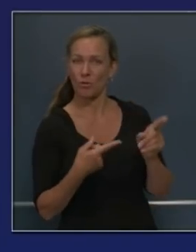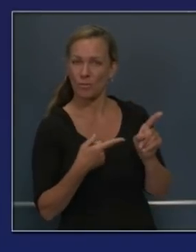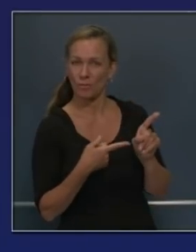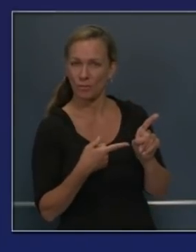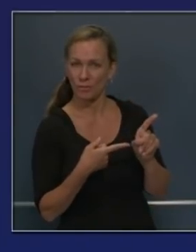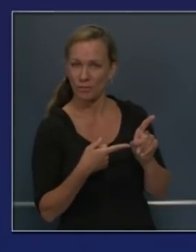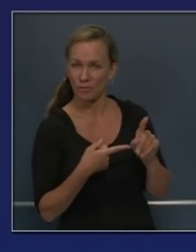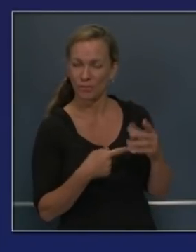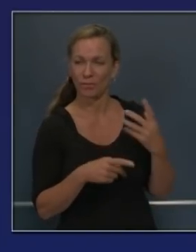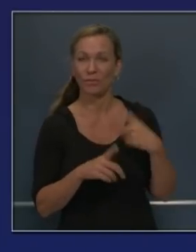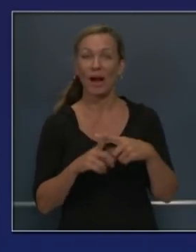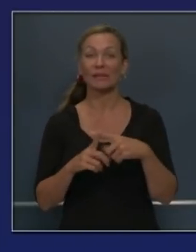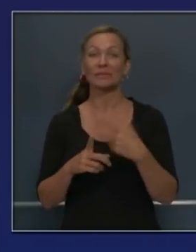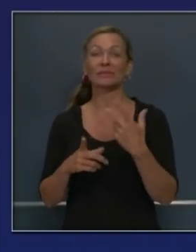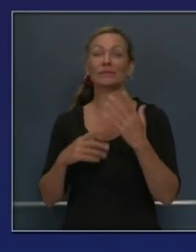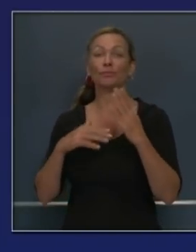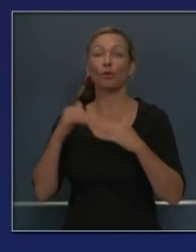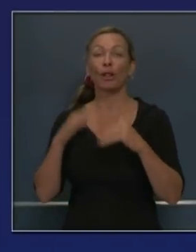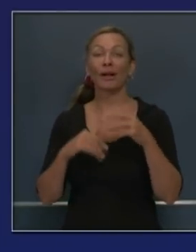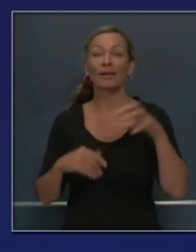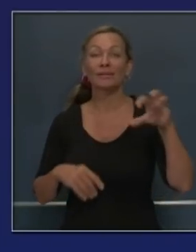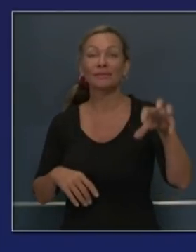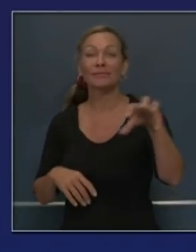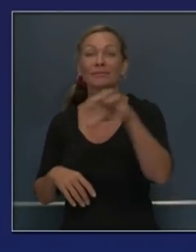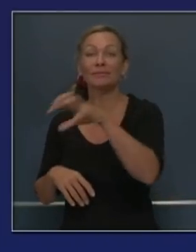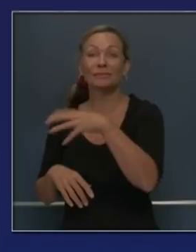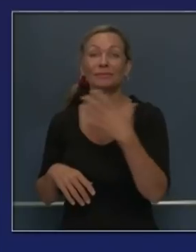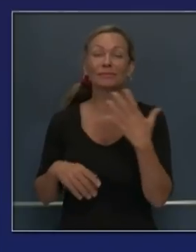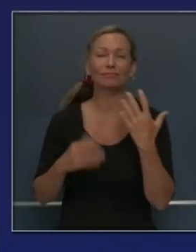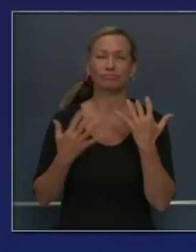WE'VE LOST SEVEN LIVES SO FAR